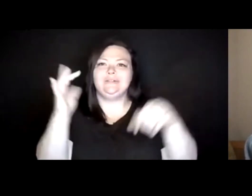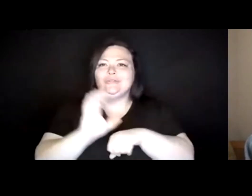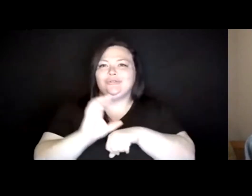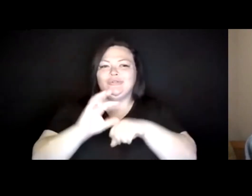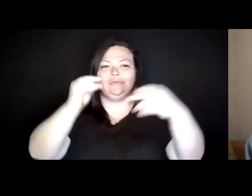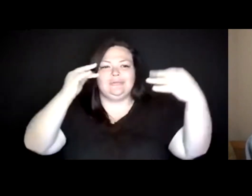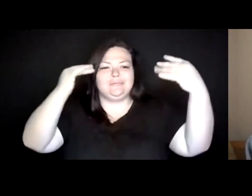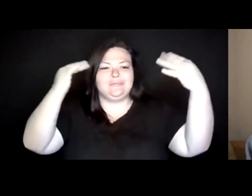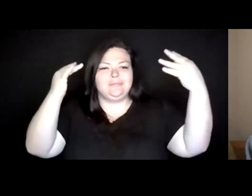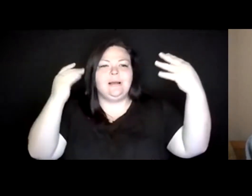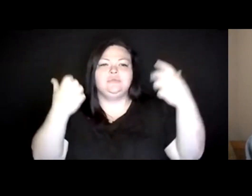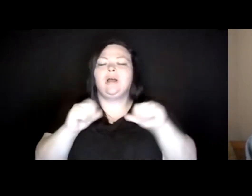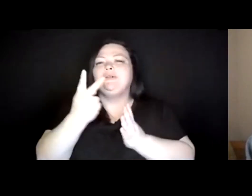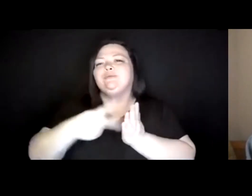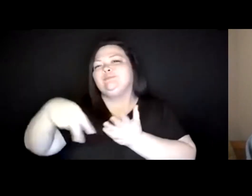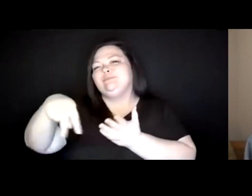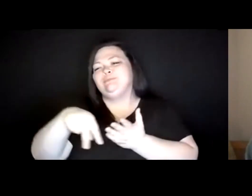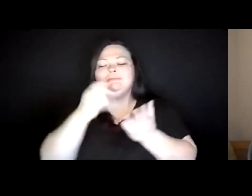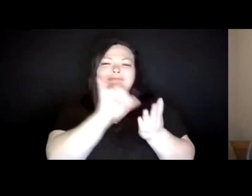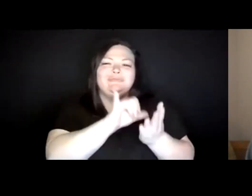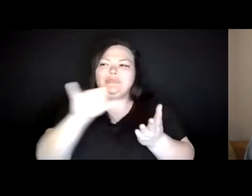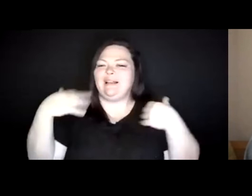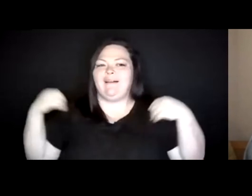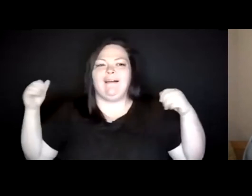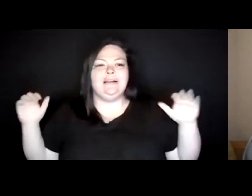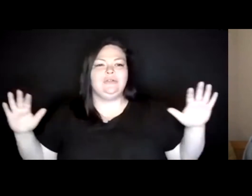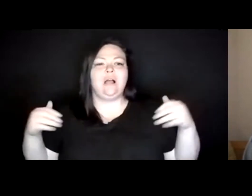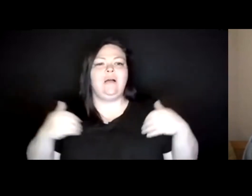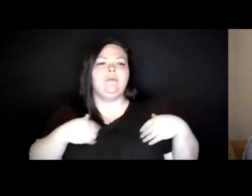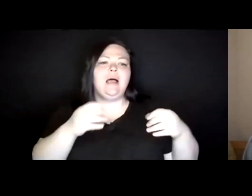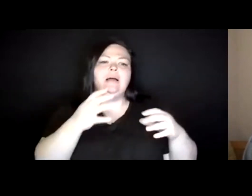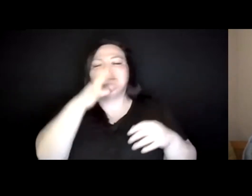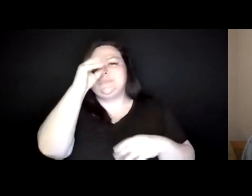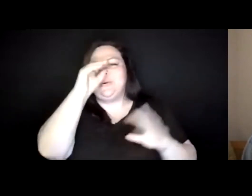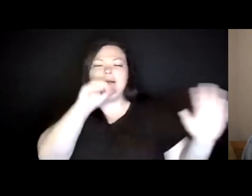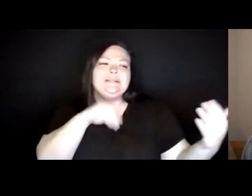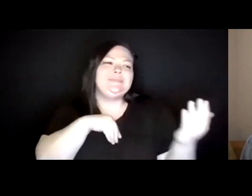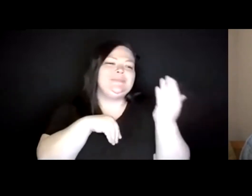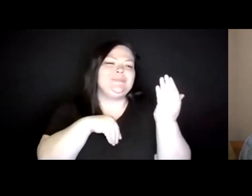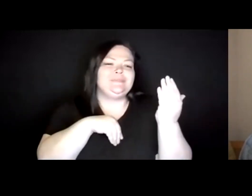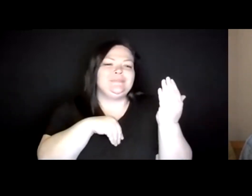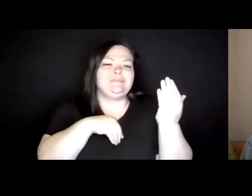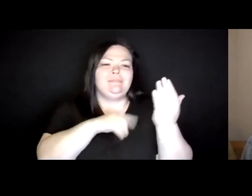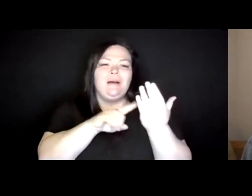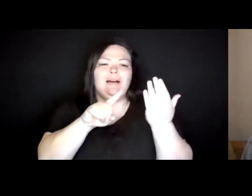sway hips like angels do. / I’ve held boys with balmed lips. / In turn I’ve earned a bloody//